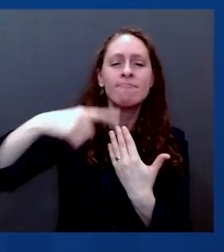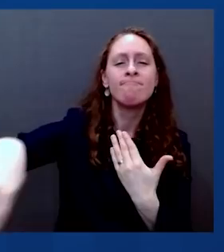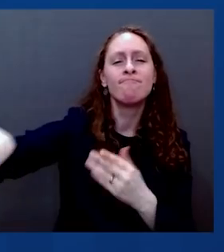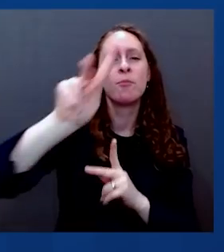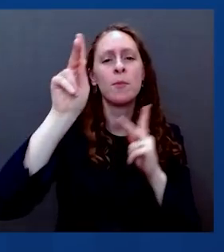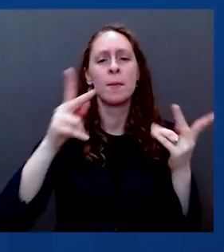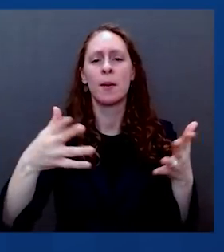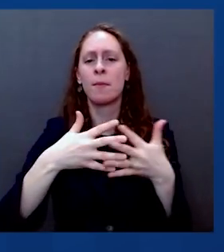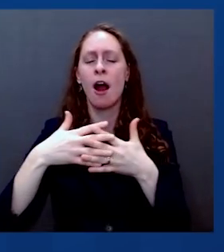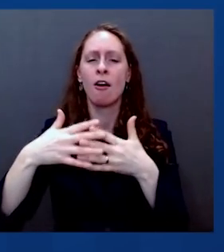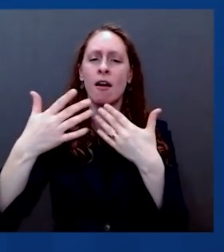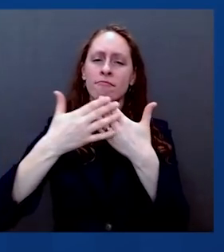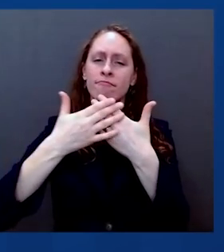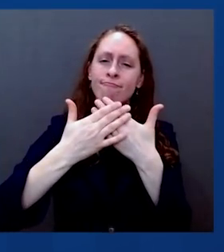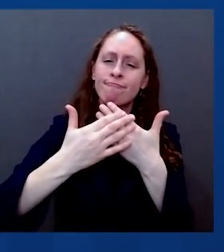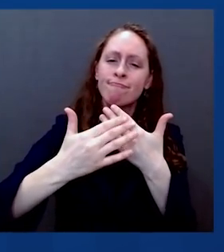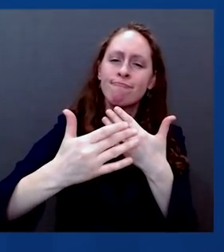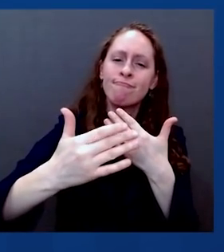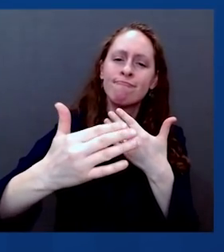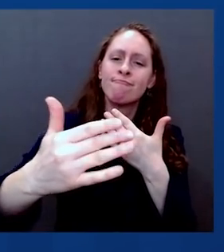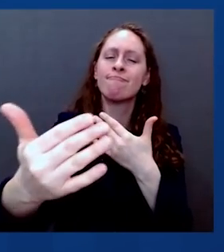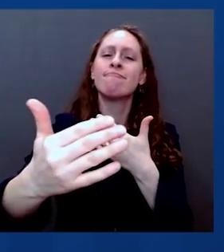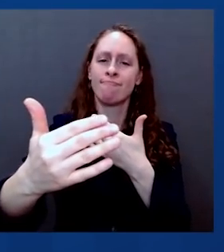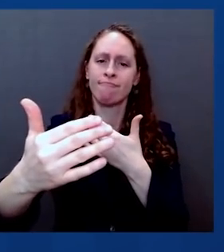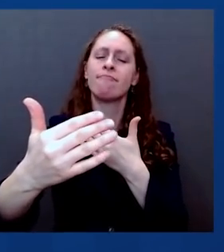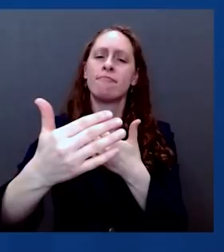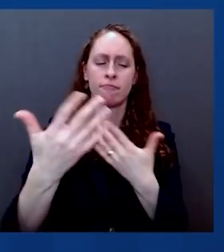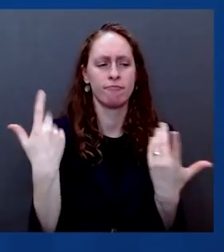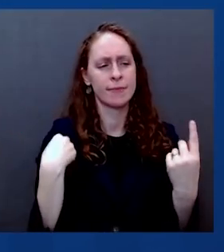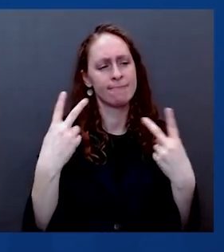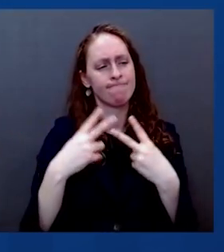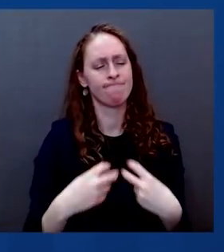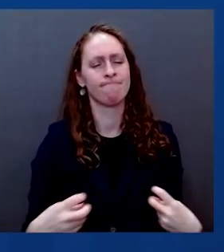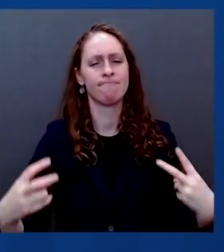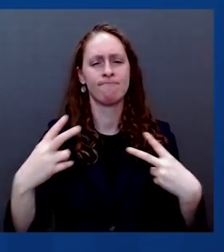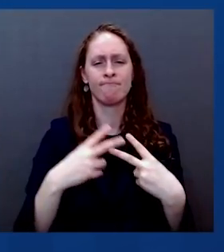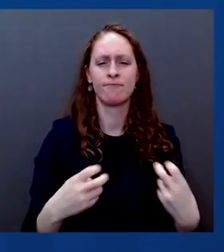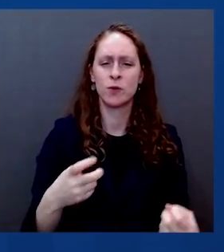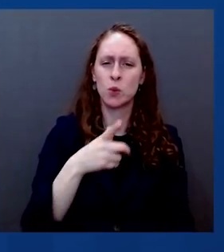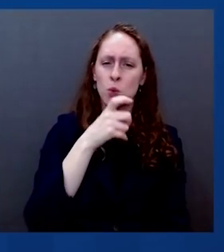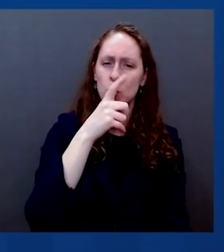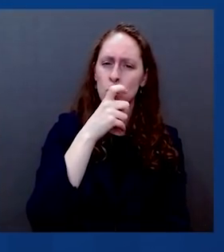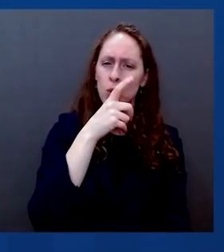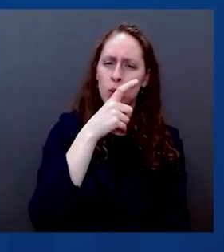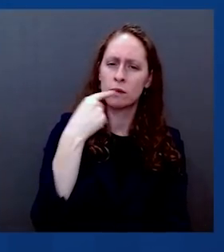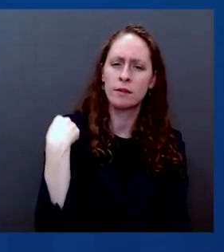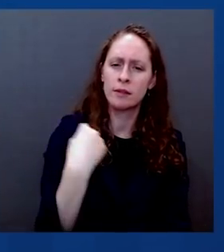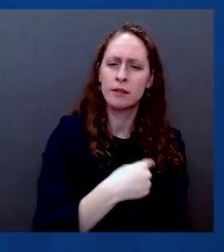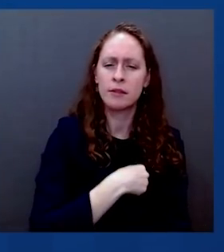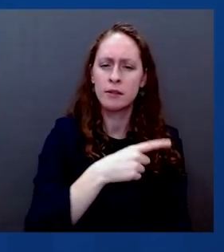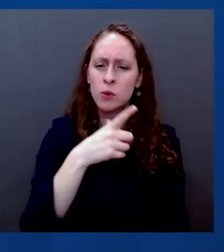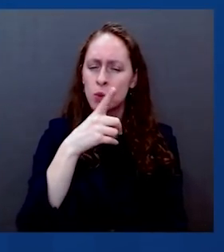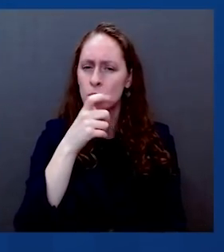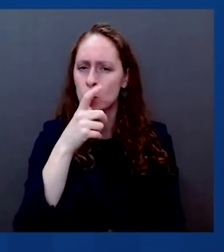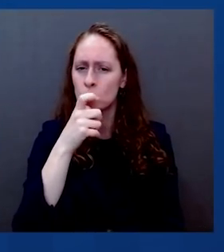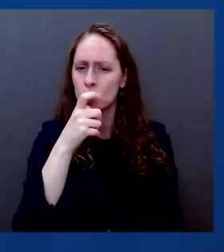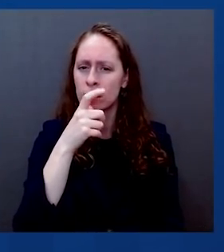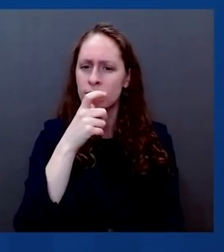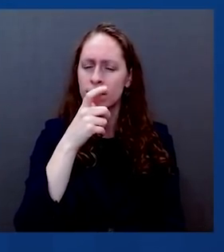Let's love good, establish justice in the gate. And remember, as I said, there is one --